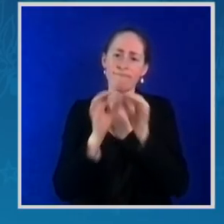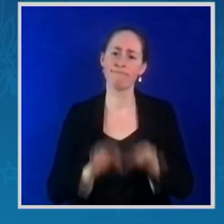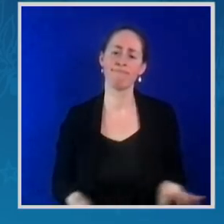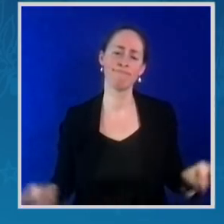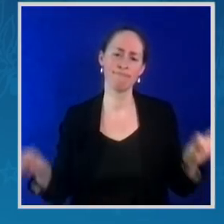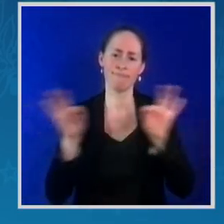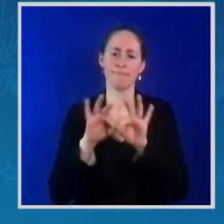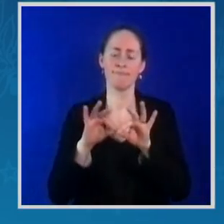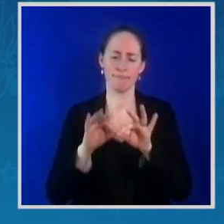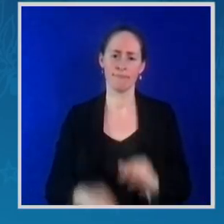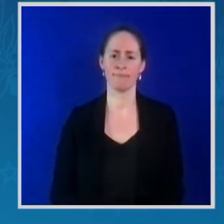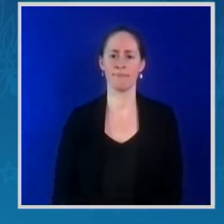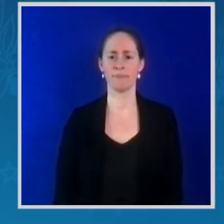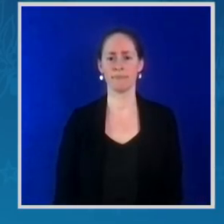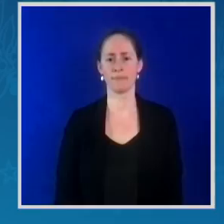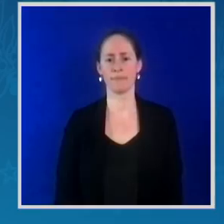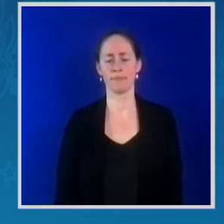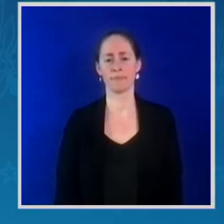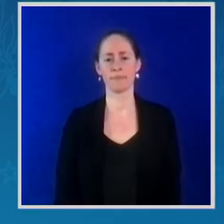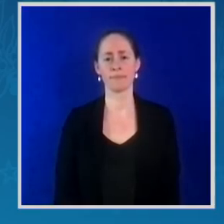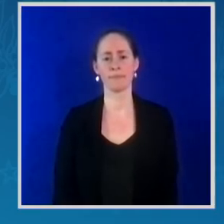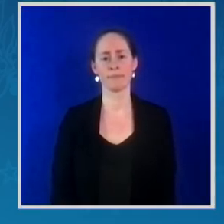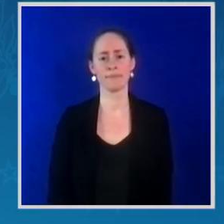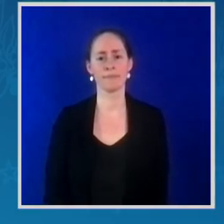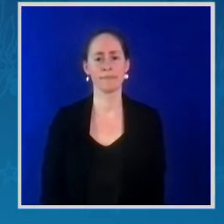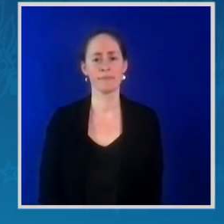So, let's be who we say we are. How about that?